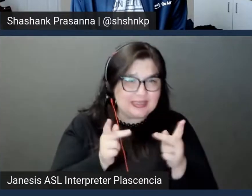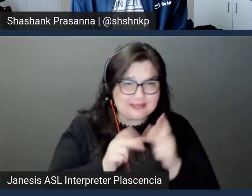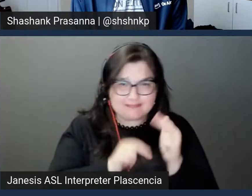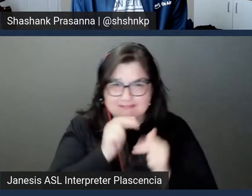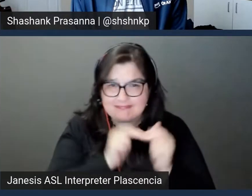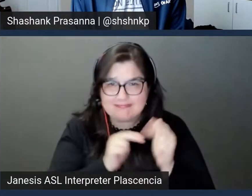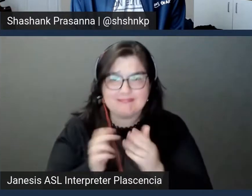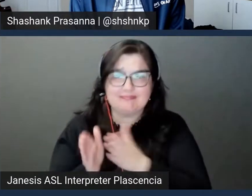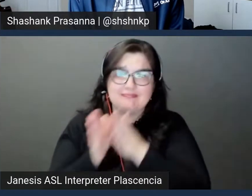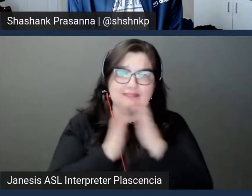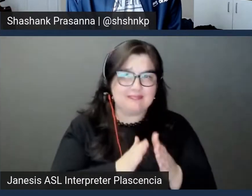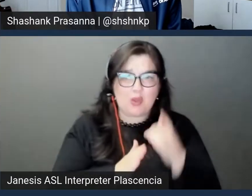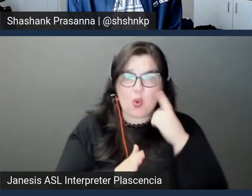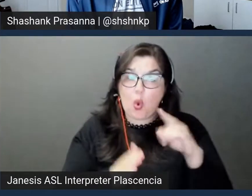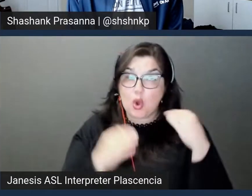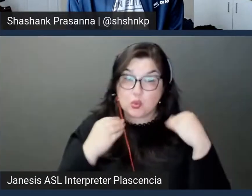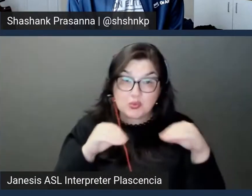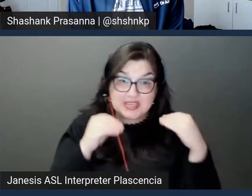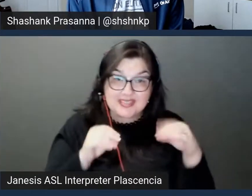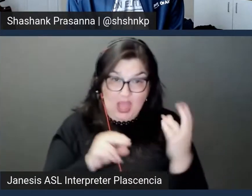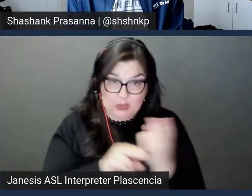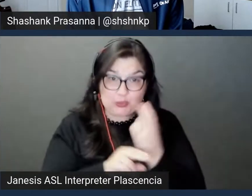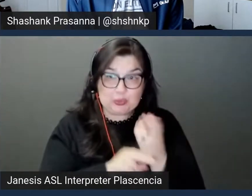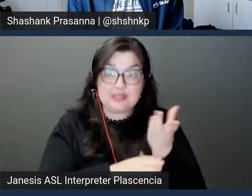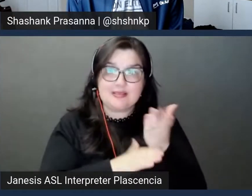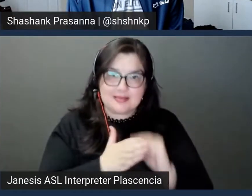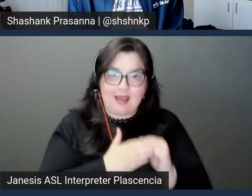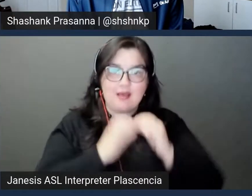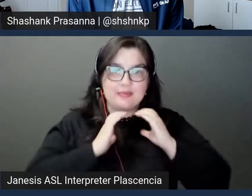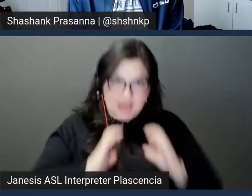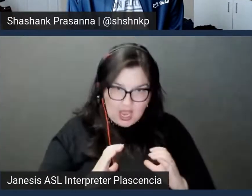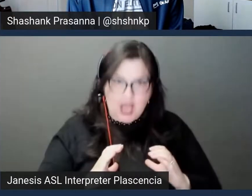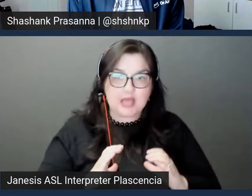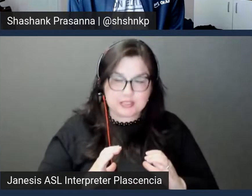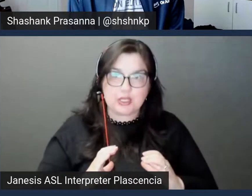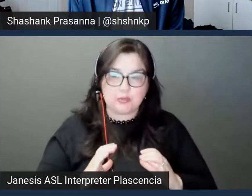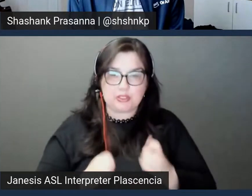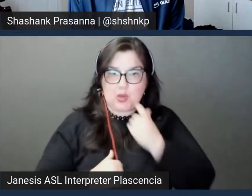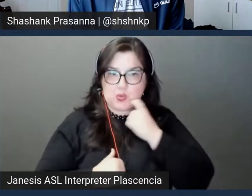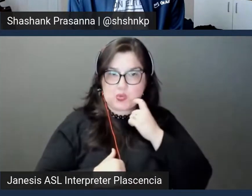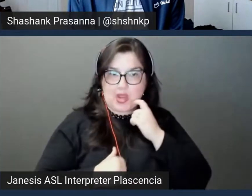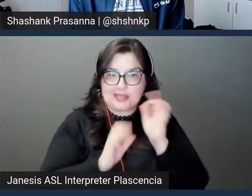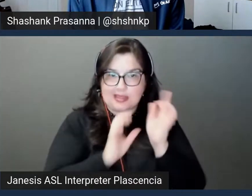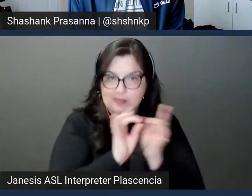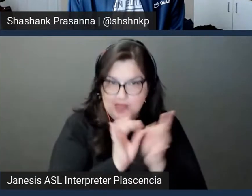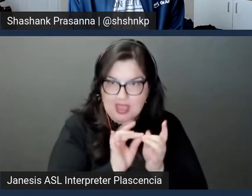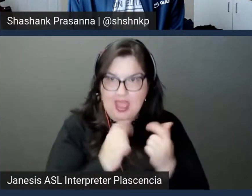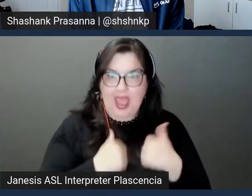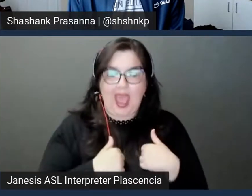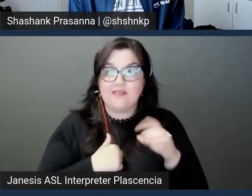or in the retail use cases, some of our customers I spoke about, they have hundreds of locations worldwide,